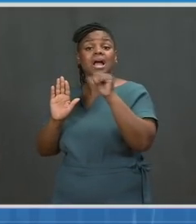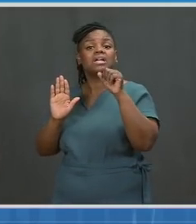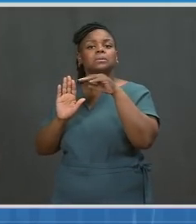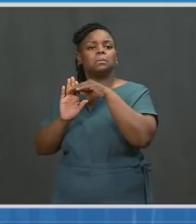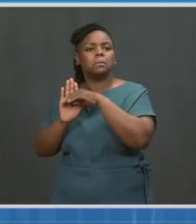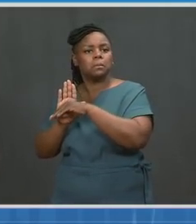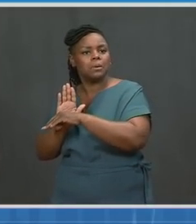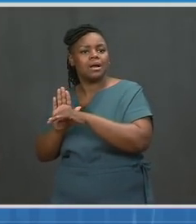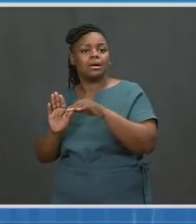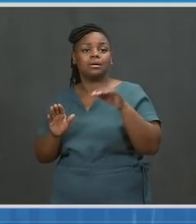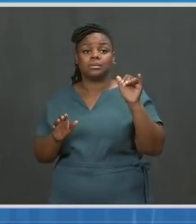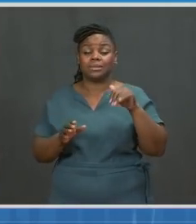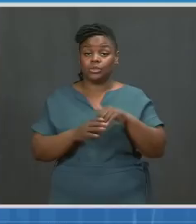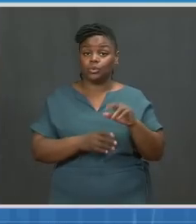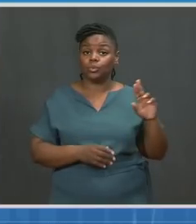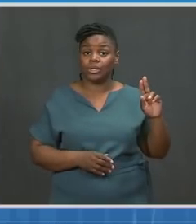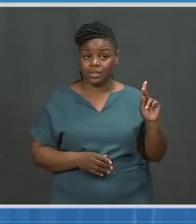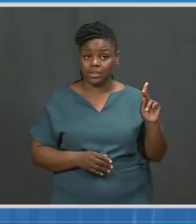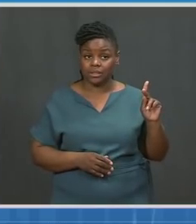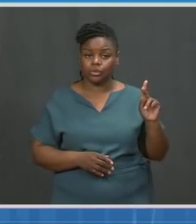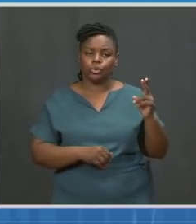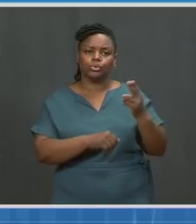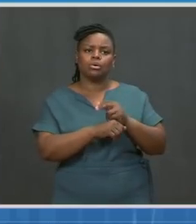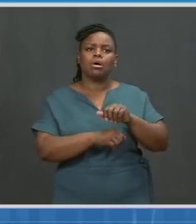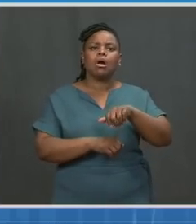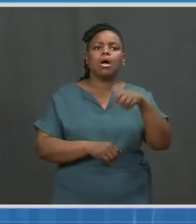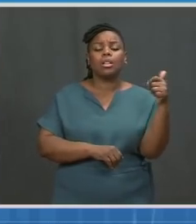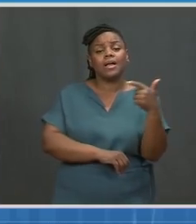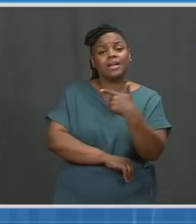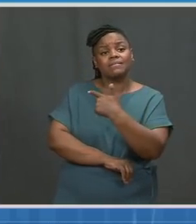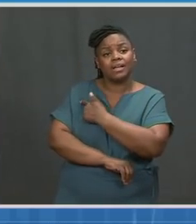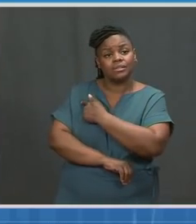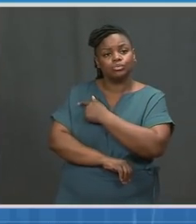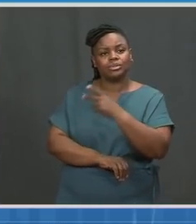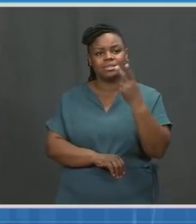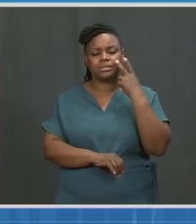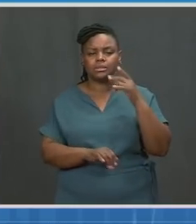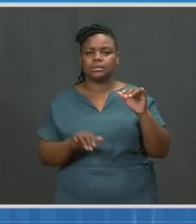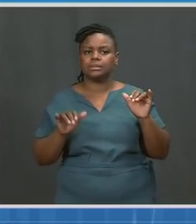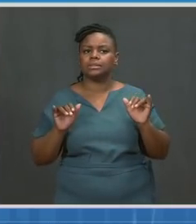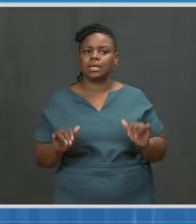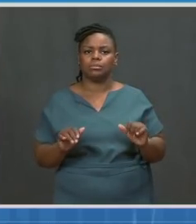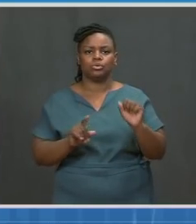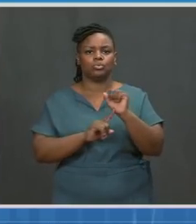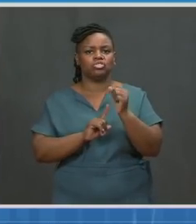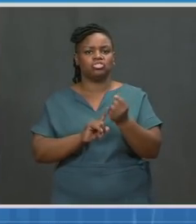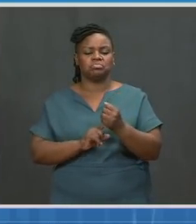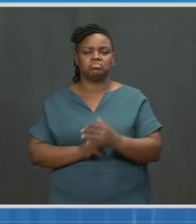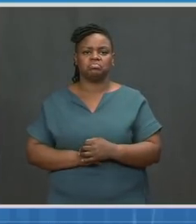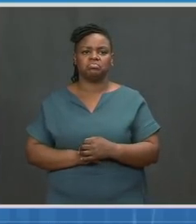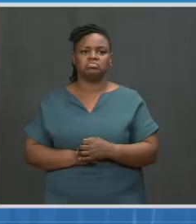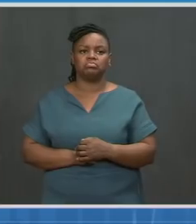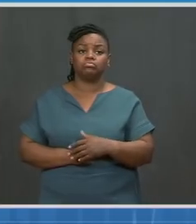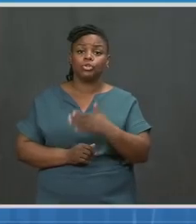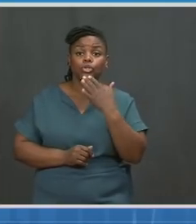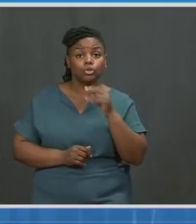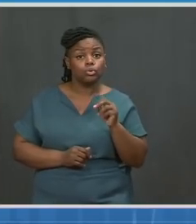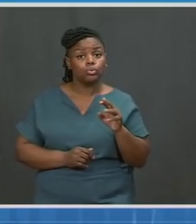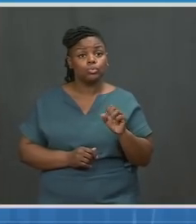using other vaccines, you see the same situation. This is good news, since this is the dominant variant.